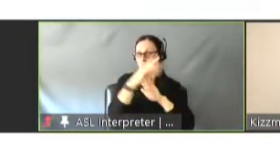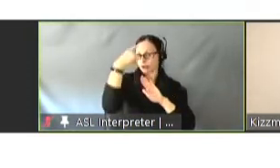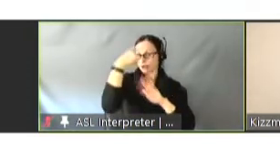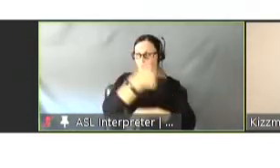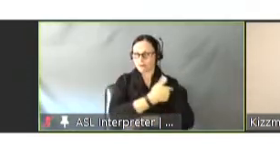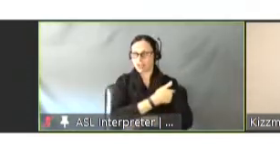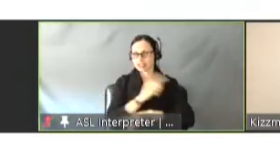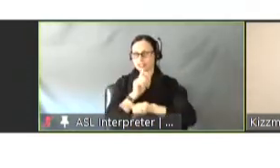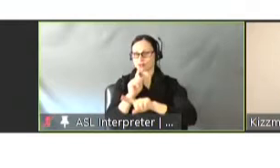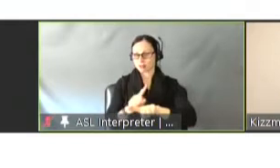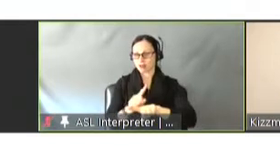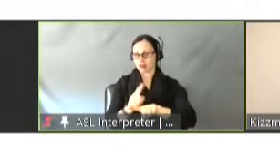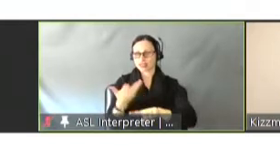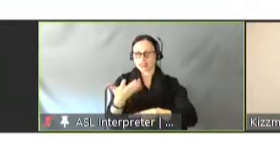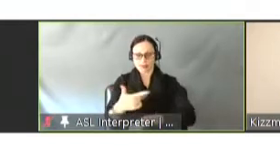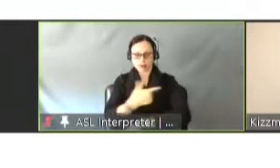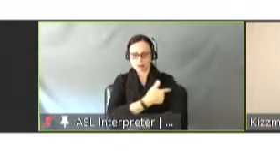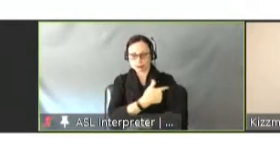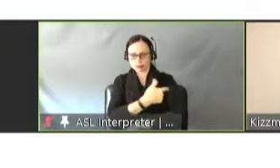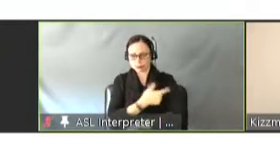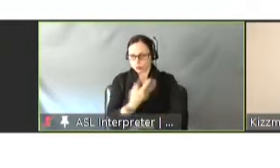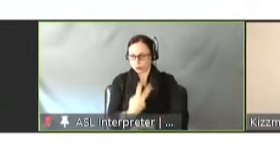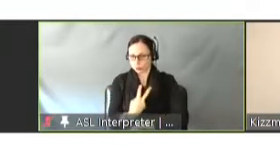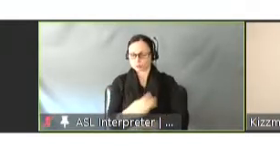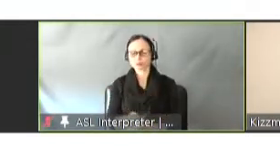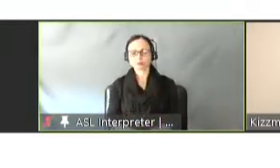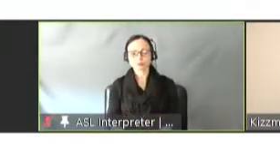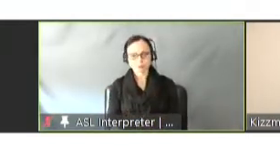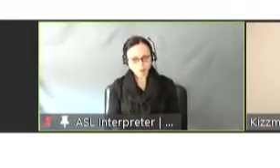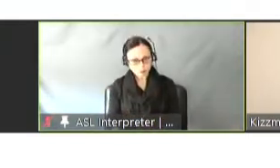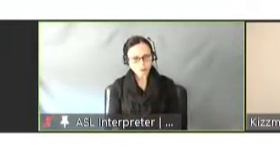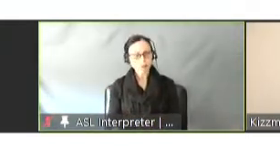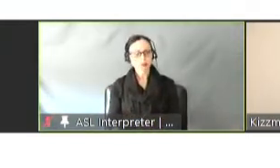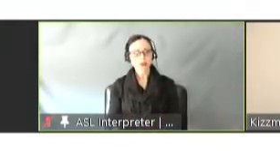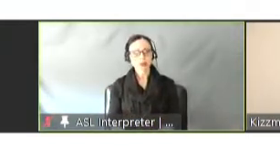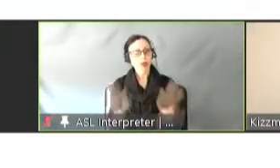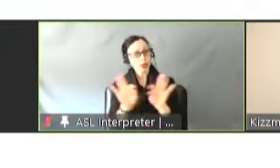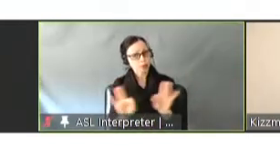following two doses of the vaccine. That actually is important to note that not only